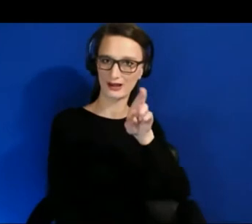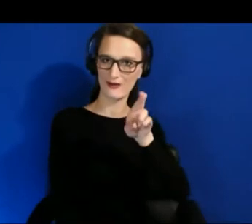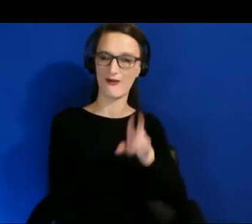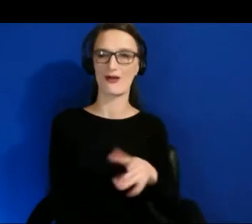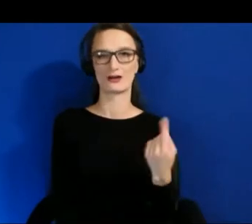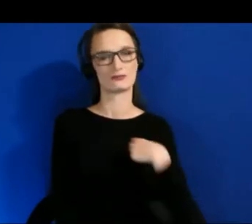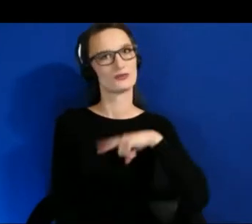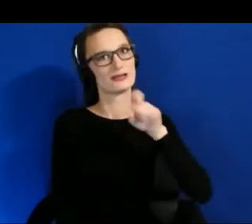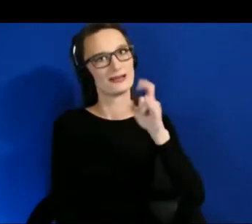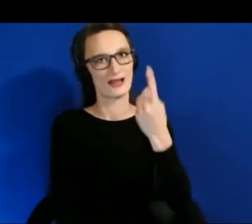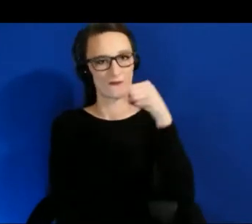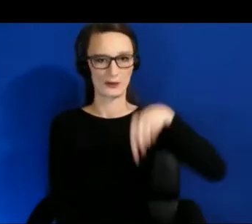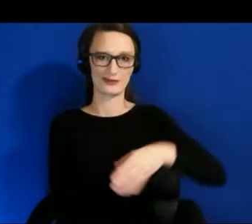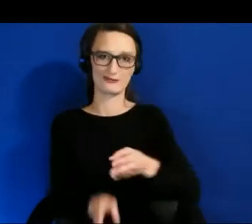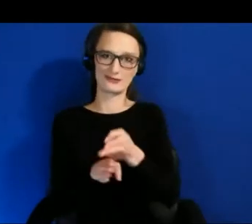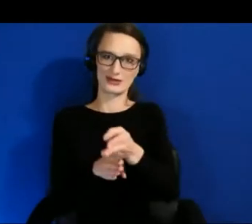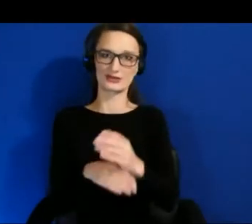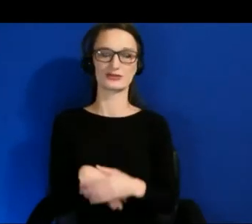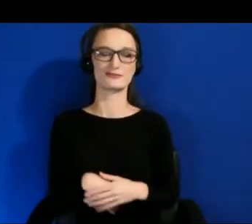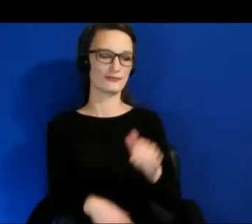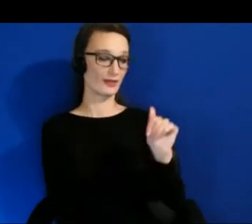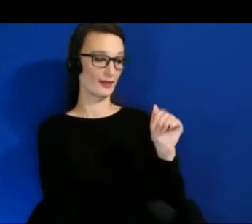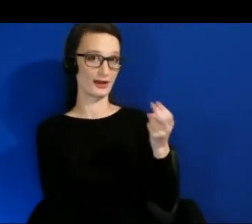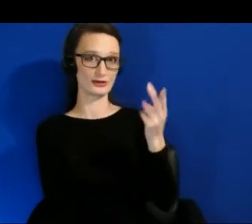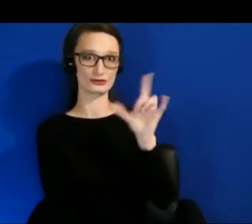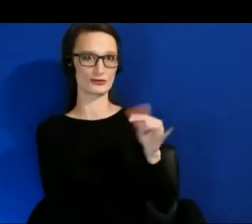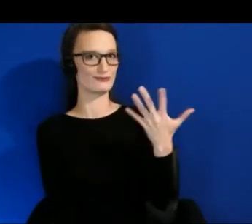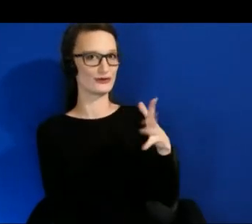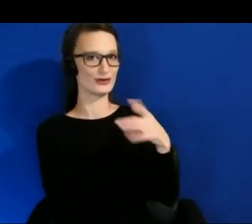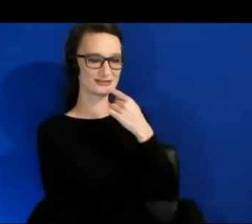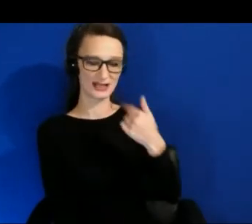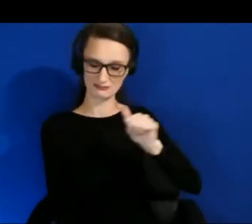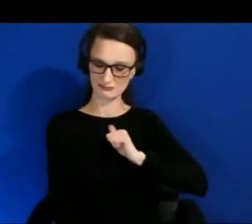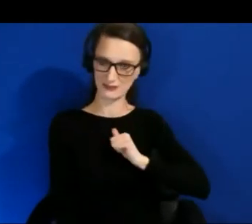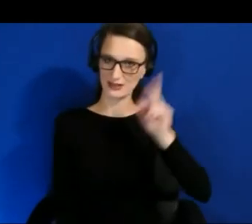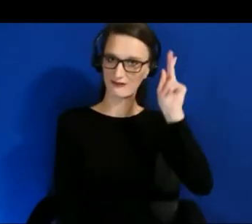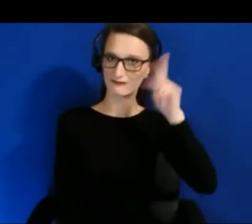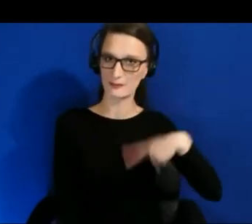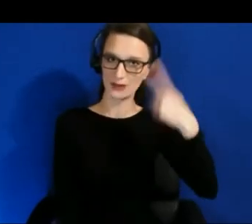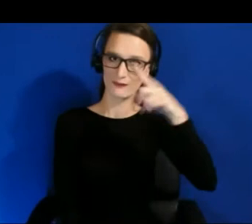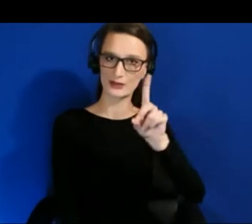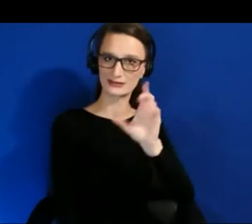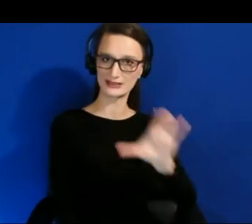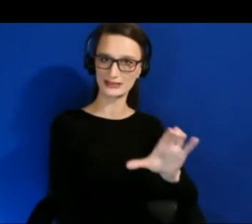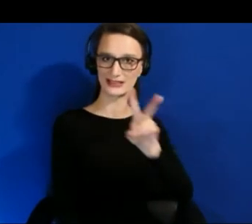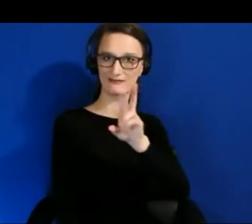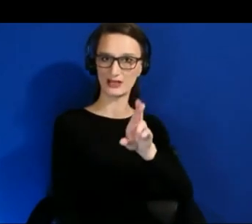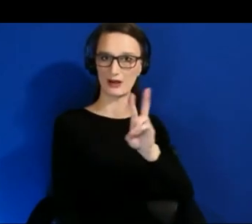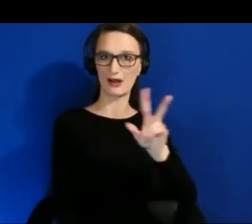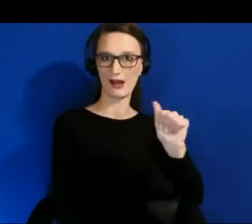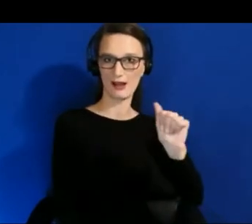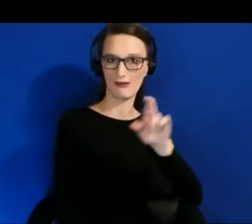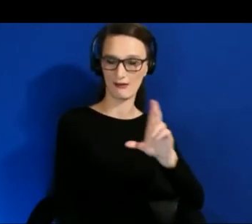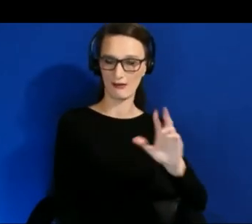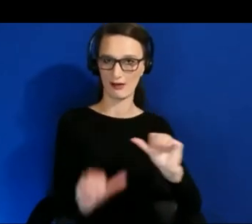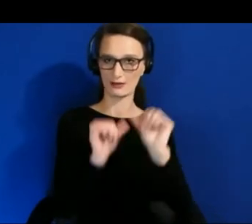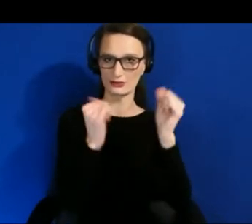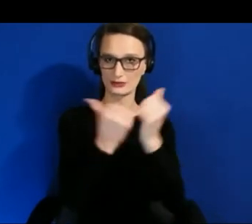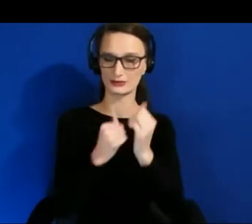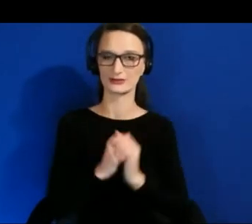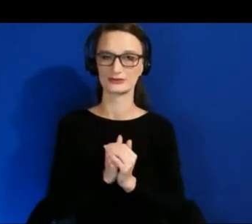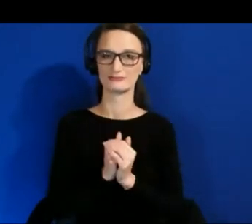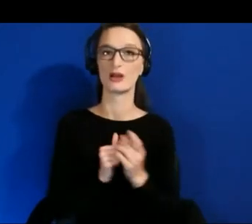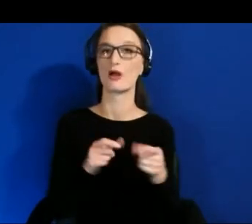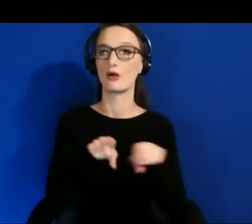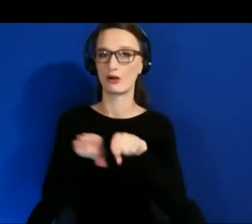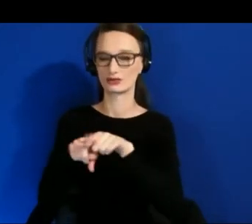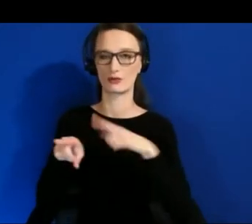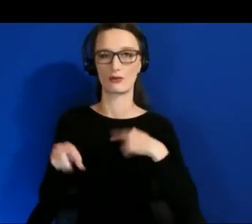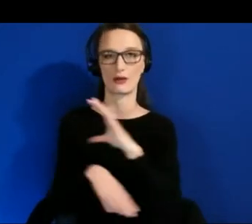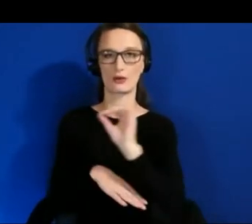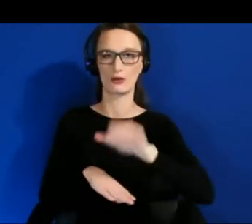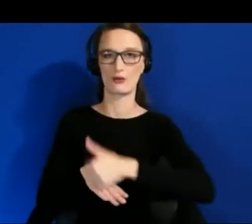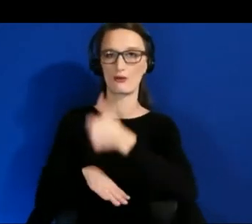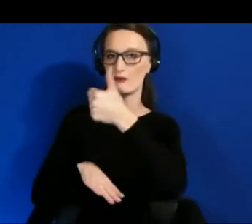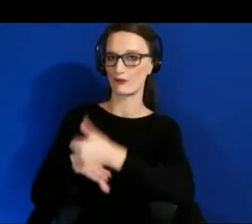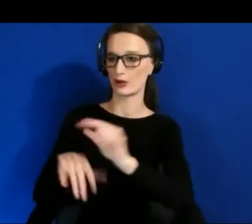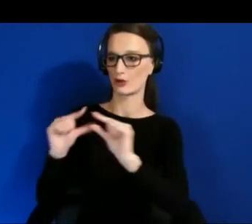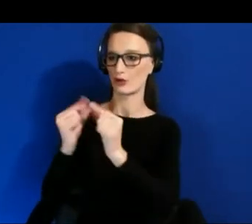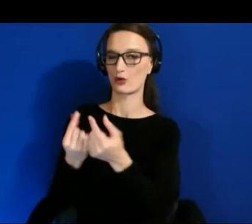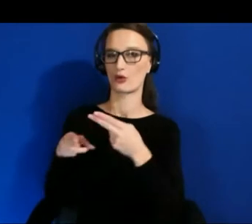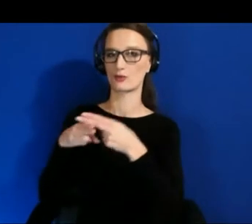As you said, Ashley, I am the VP of the VR/AR association, and I also co-founded a group called XR women which is how I